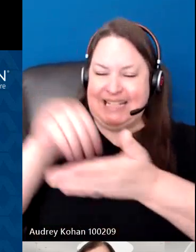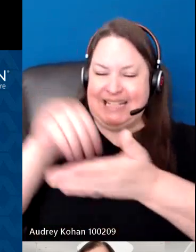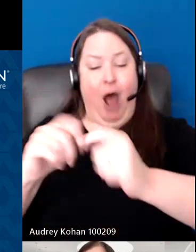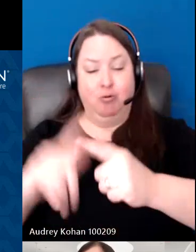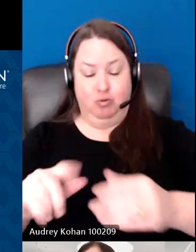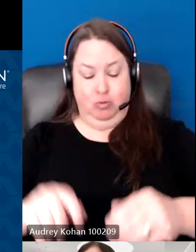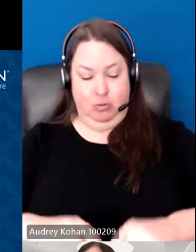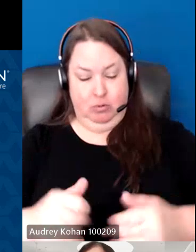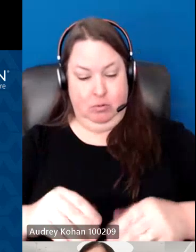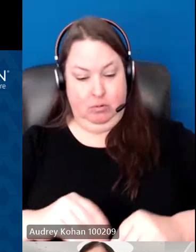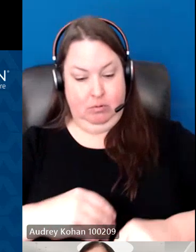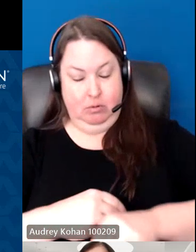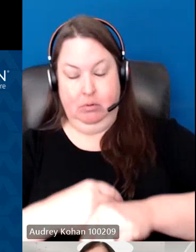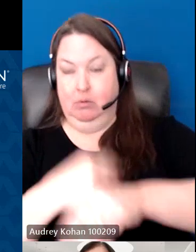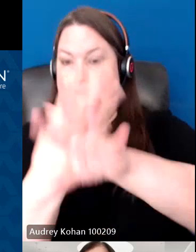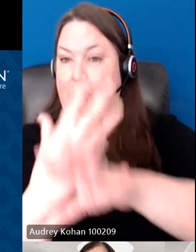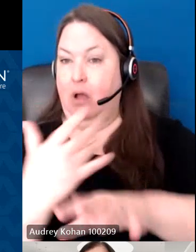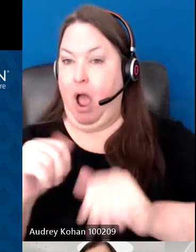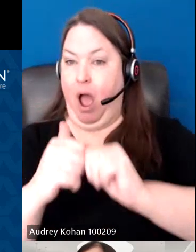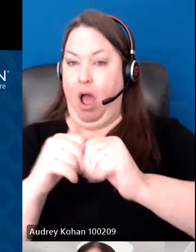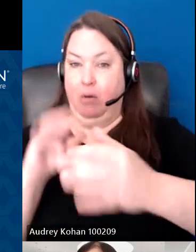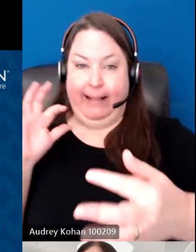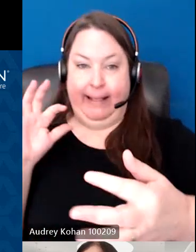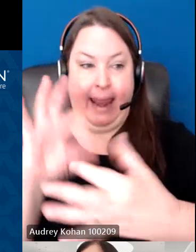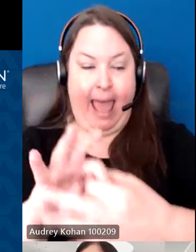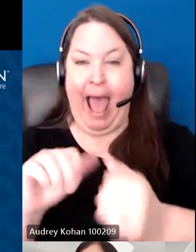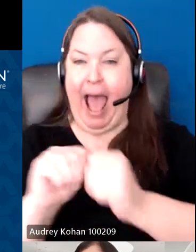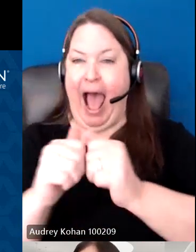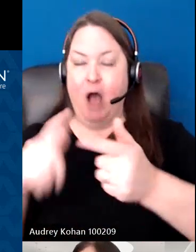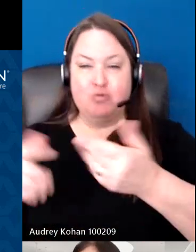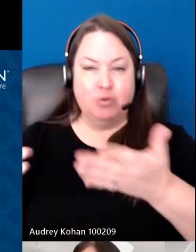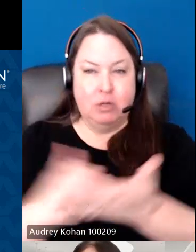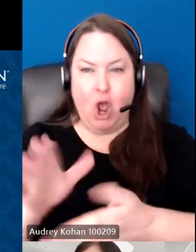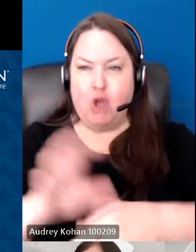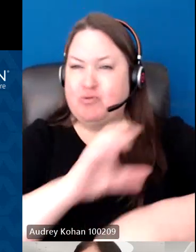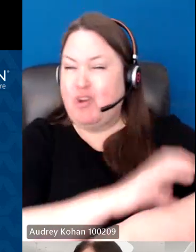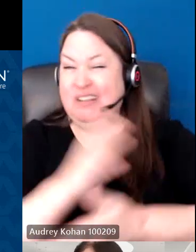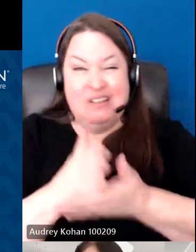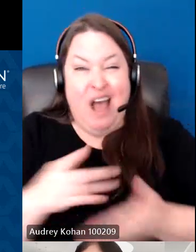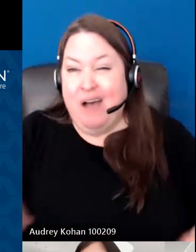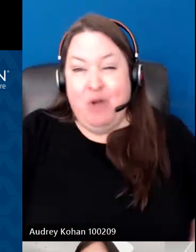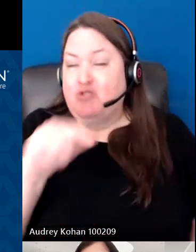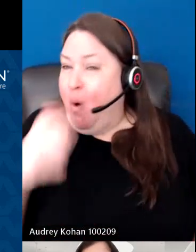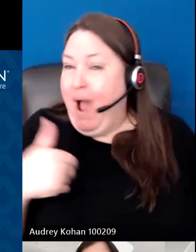to even uh you know navigate a computer some of them do not have computers at home some of them